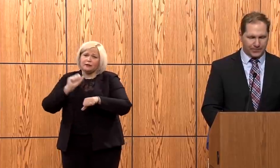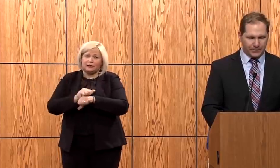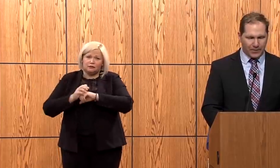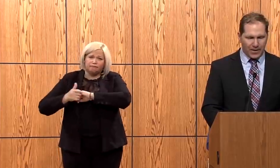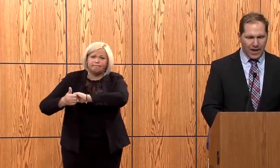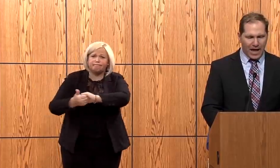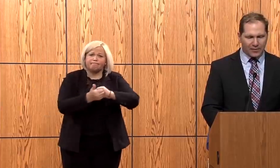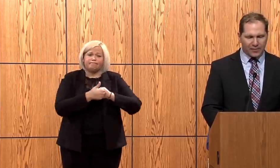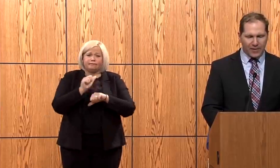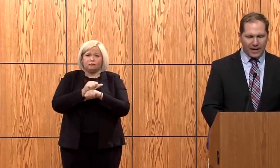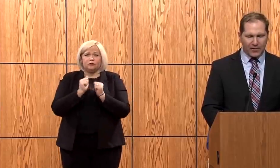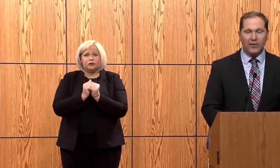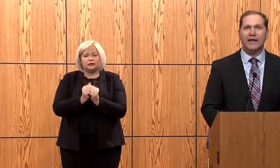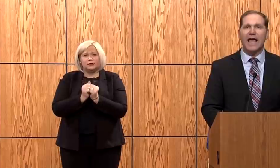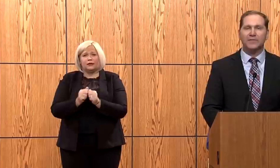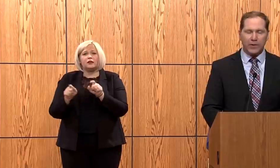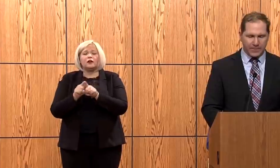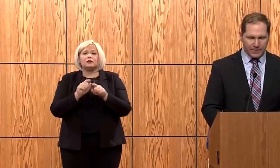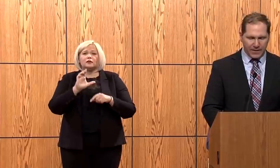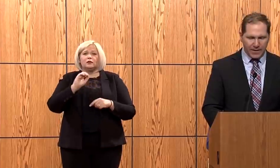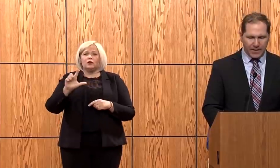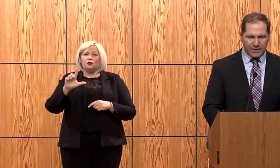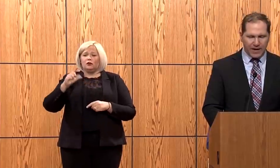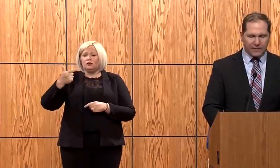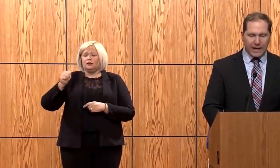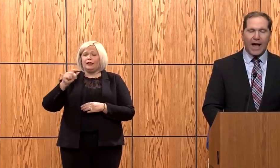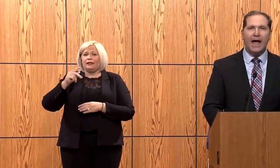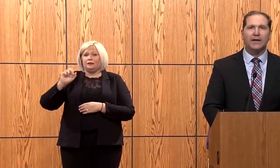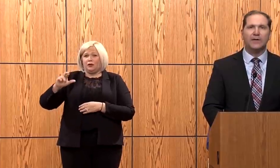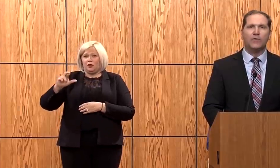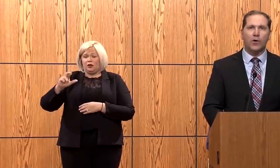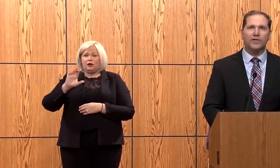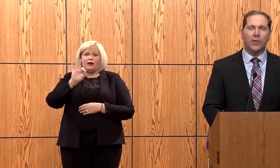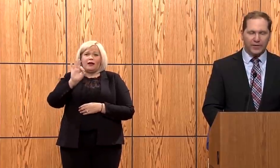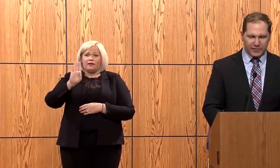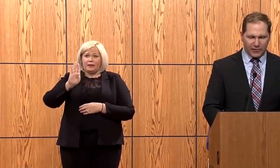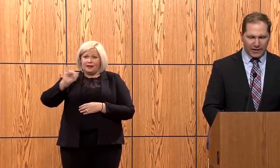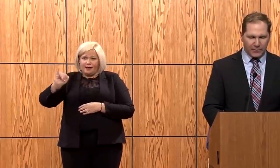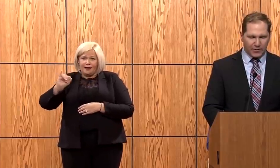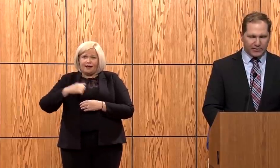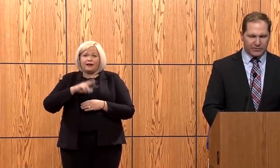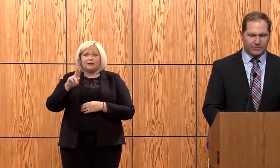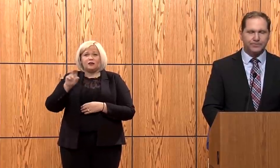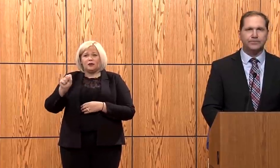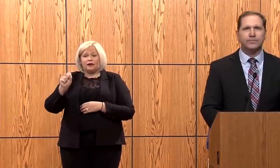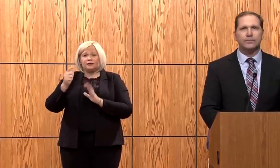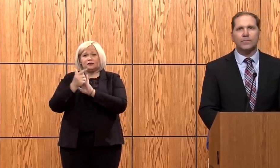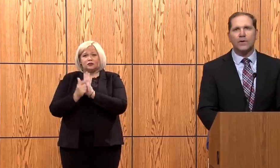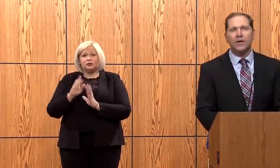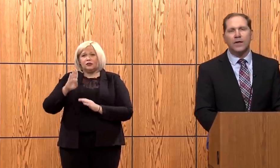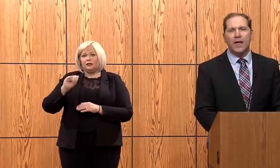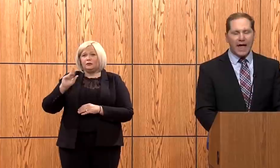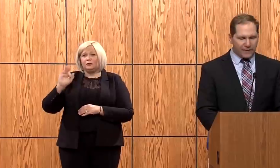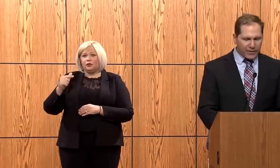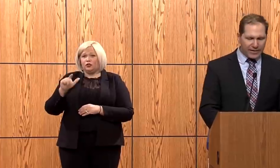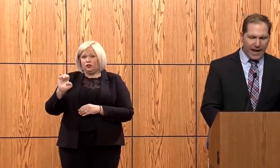GENERAL NESSEL AND HER OFFICE FOR HER OUTSTANDING WORK AND HER FOR HER OUTSTANDING WORK AND HER COMMITTED PARTNERSHIP. COMMITTED PARTNERSHIP. I ALSO THANK COLONEL GASPER, THE